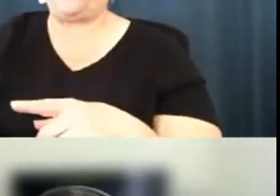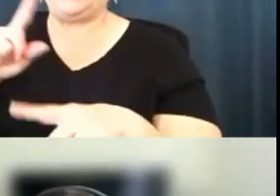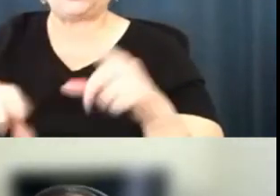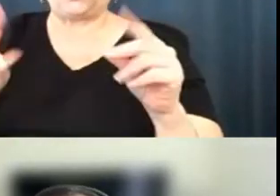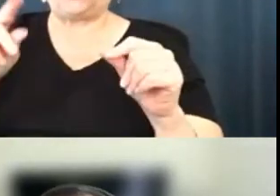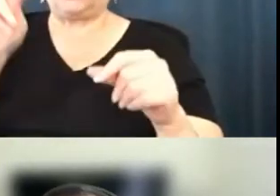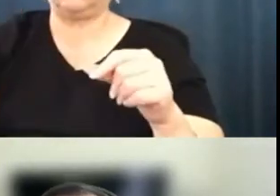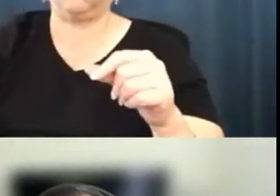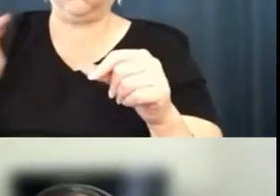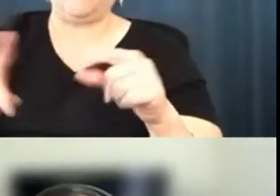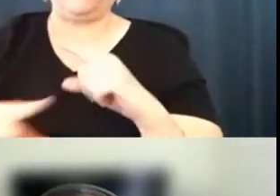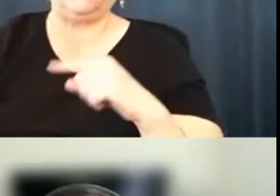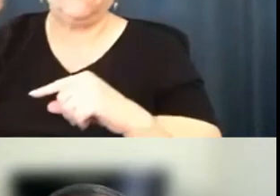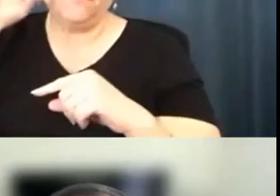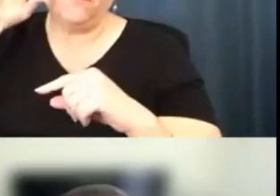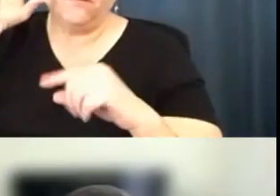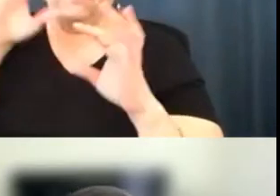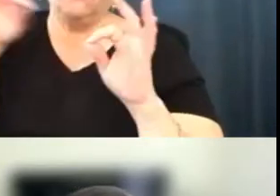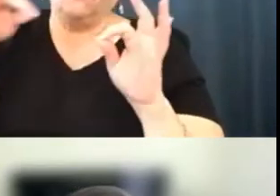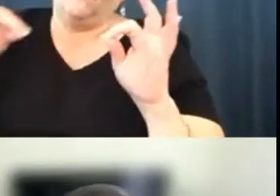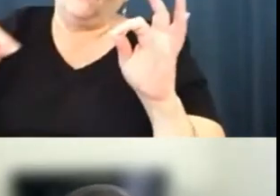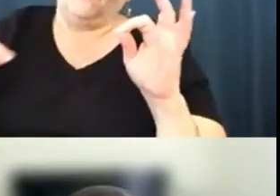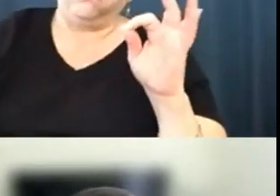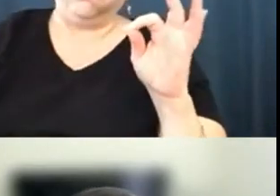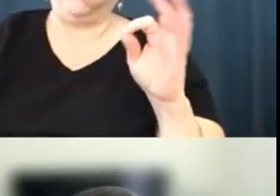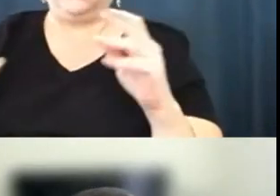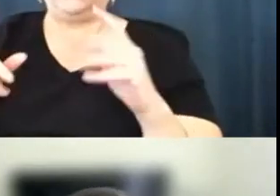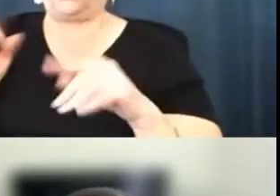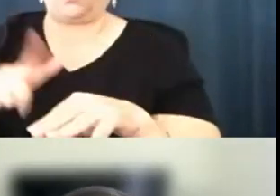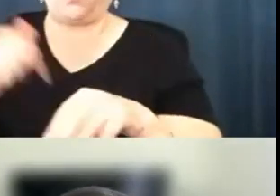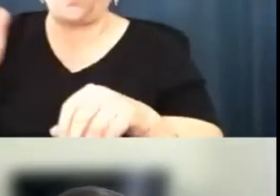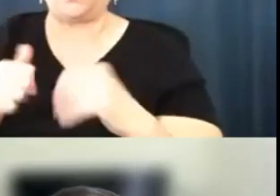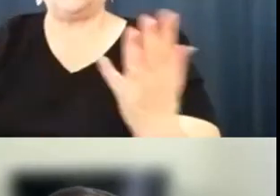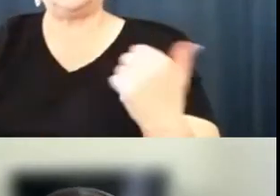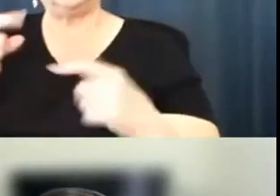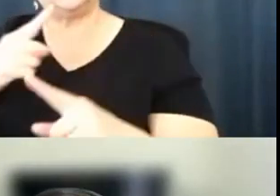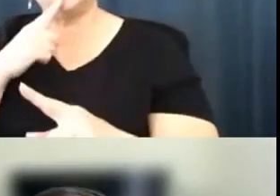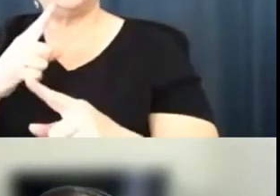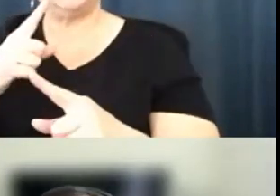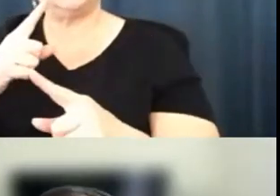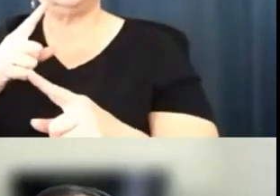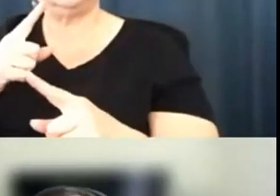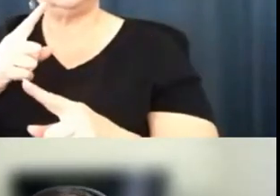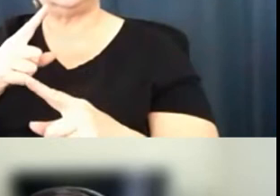if he has to listen to a three or four sentence heading. And they should logically nest. Heading level one should be a title,